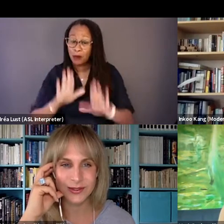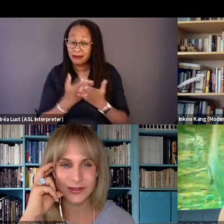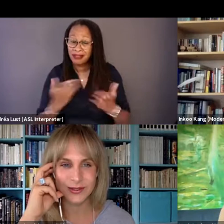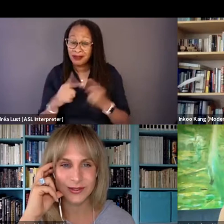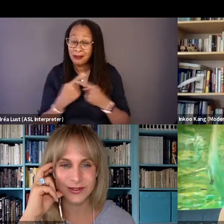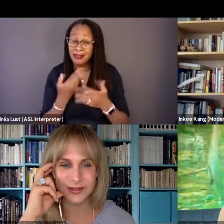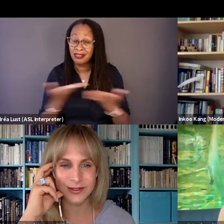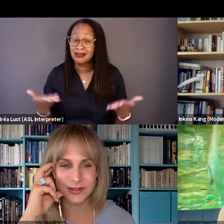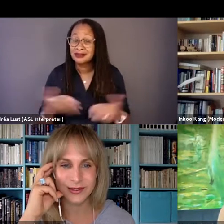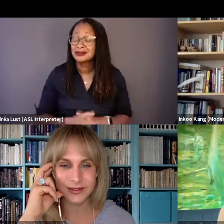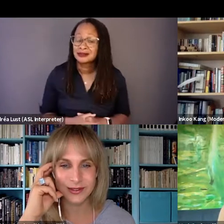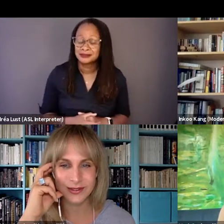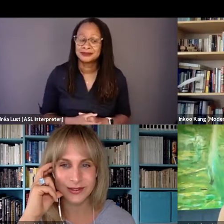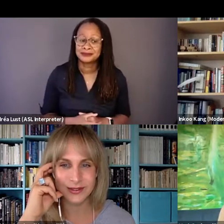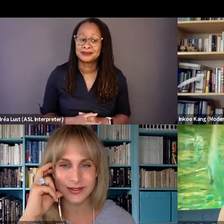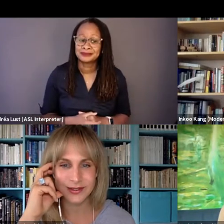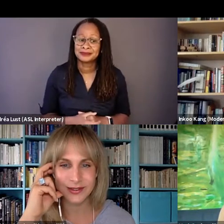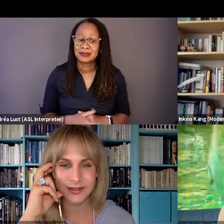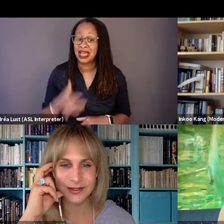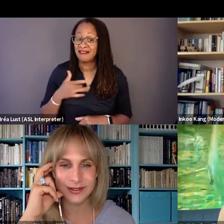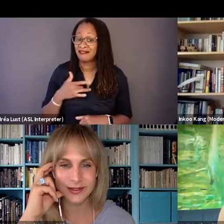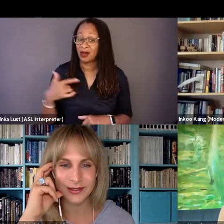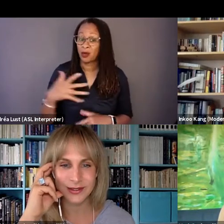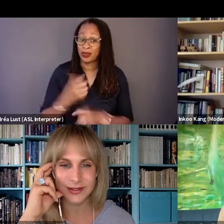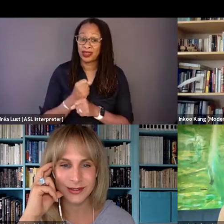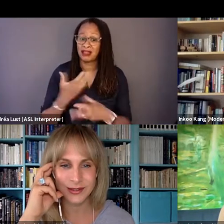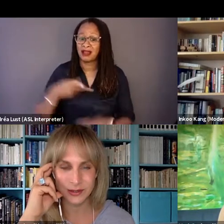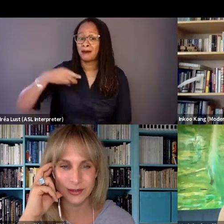because I feel like we get a lot of pop histories now,